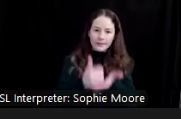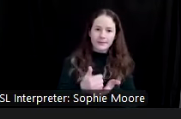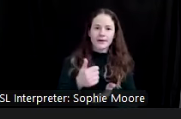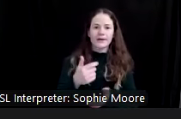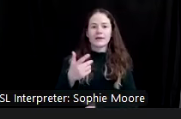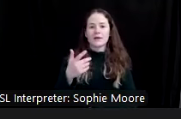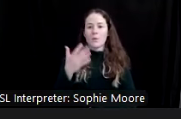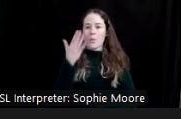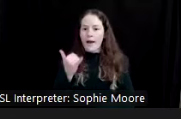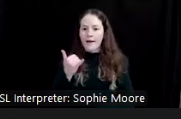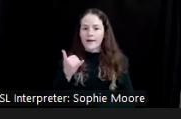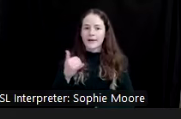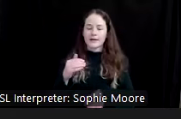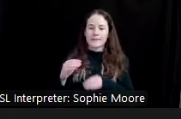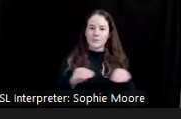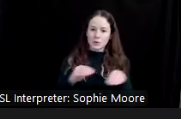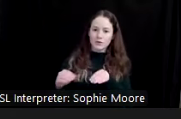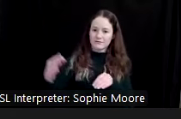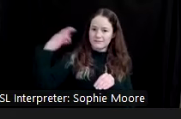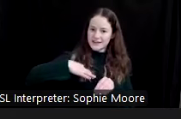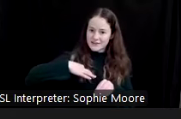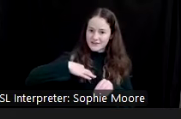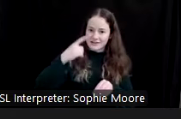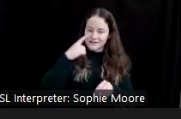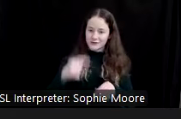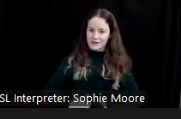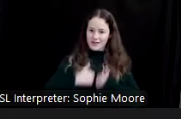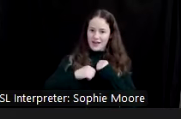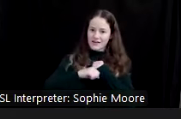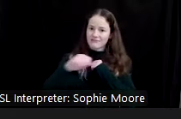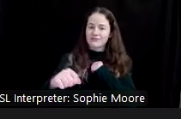um for our longevity. But why then are there adapted sports and recreation? Um,